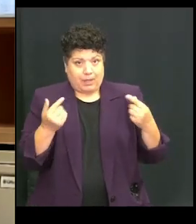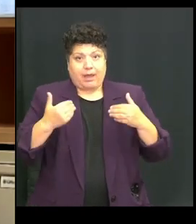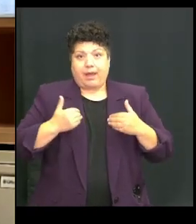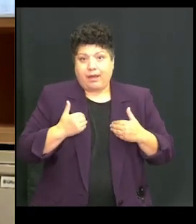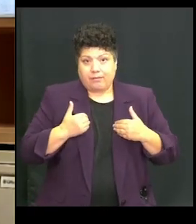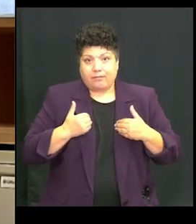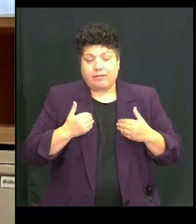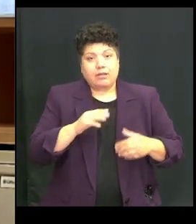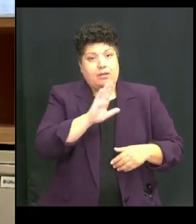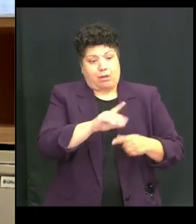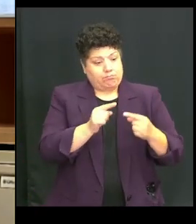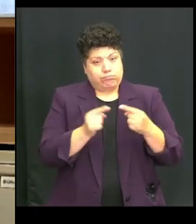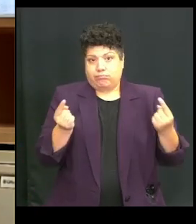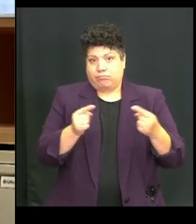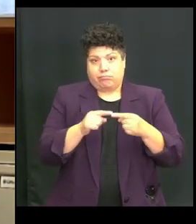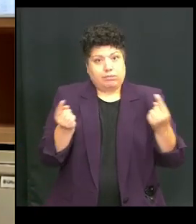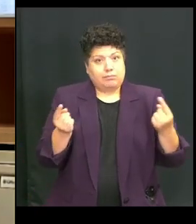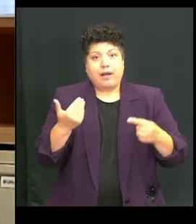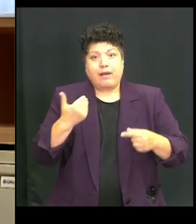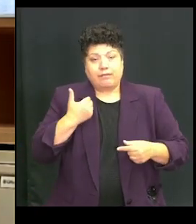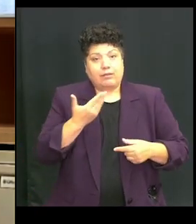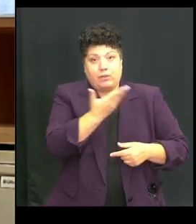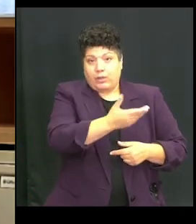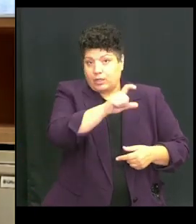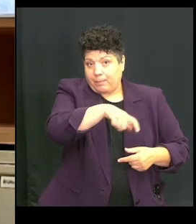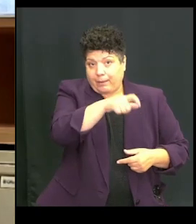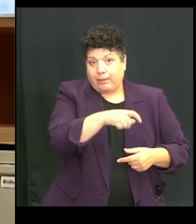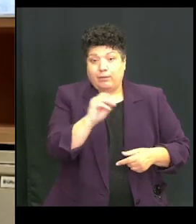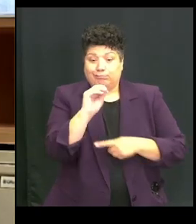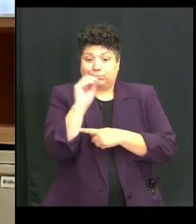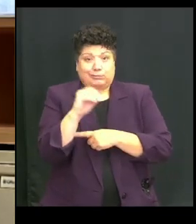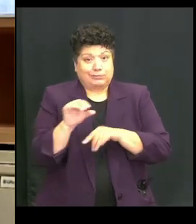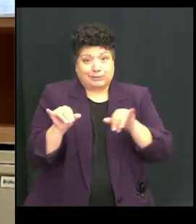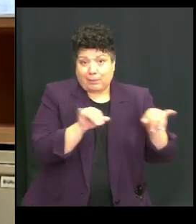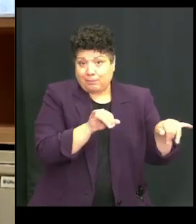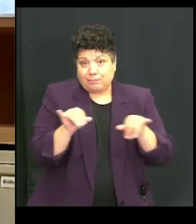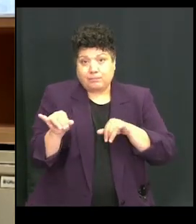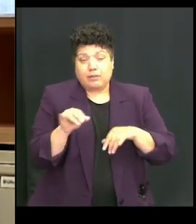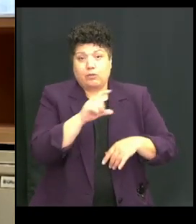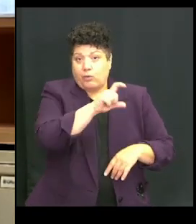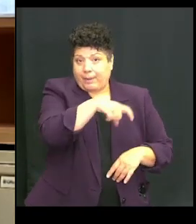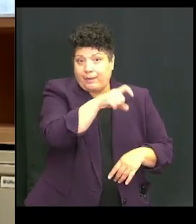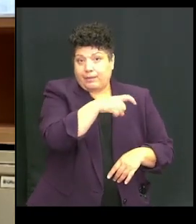is happening in Quebec as well. Same magnitudes, change, though they start from a lower baseline.